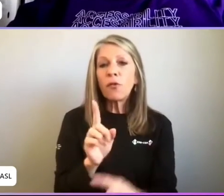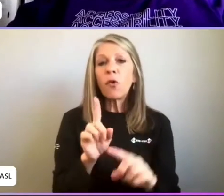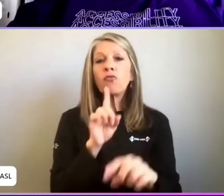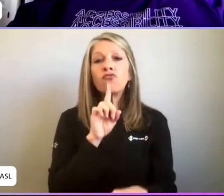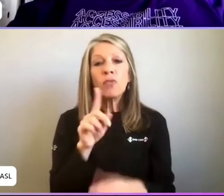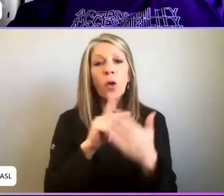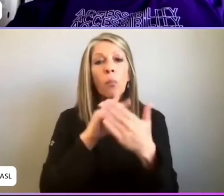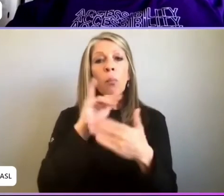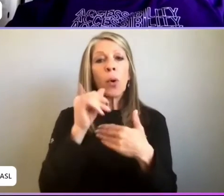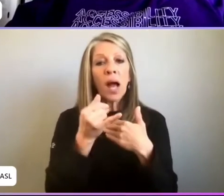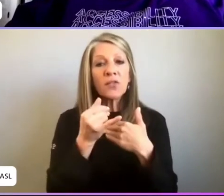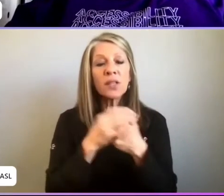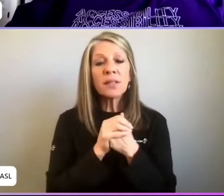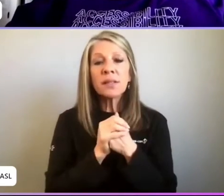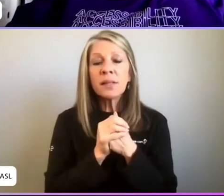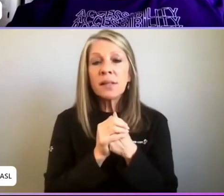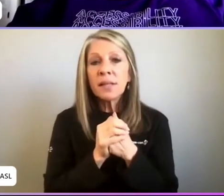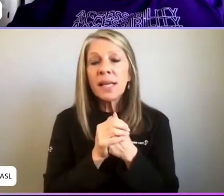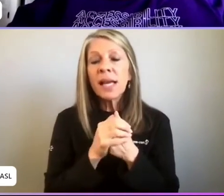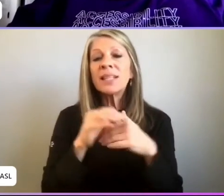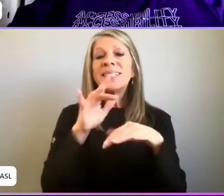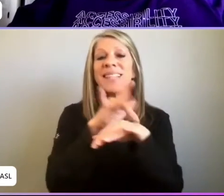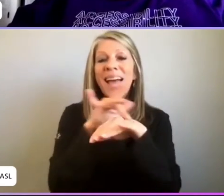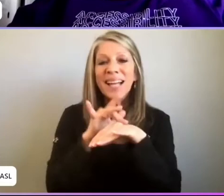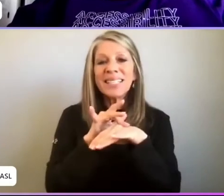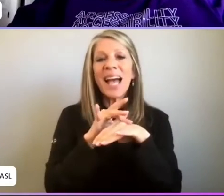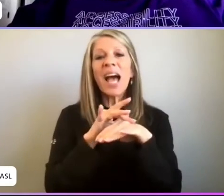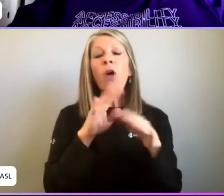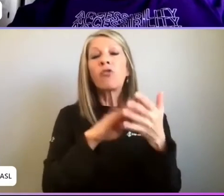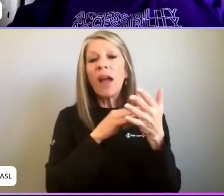[Danielle Montour] It will not be limited to print.